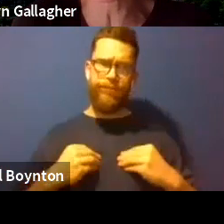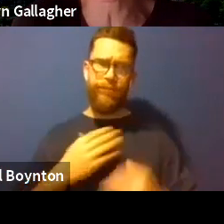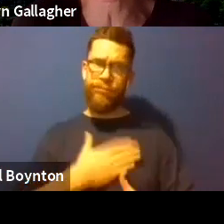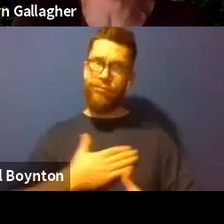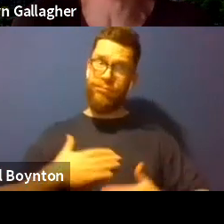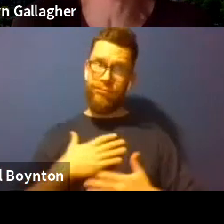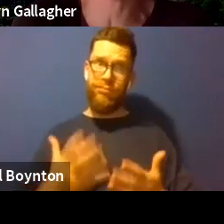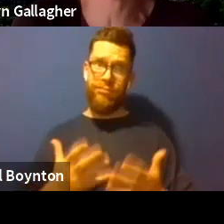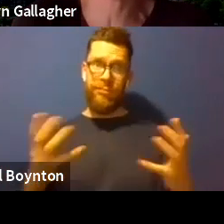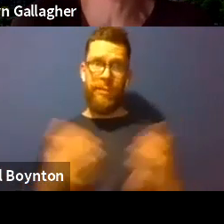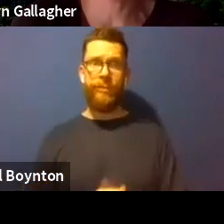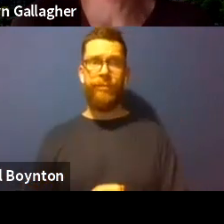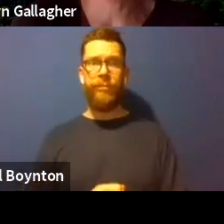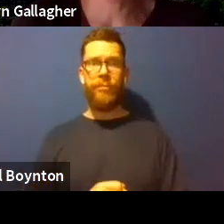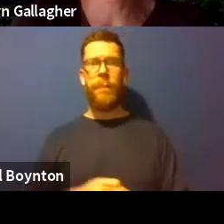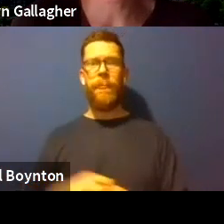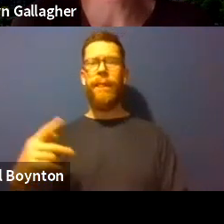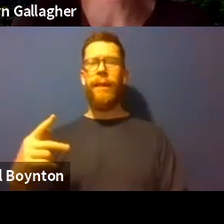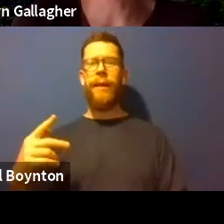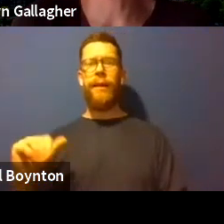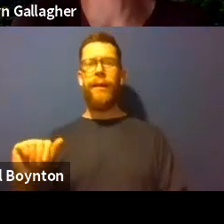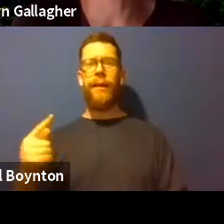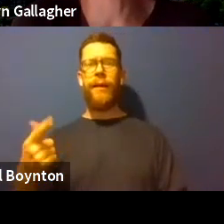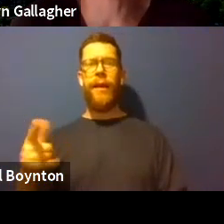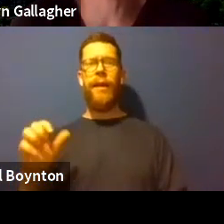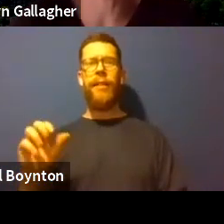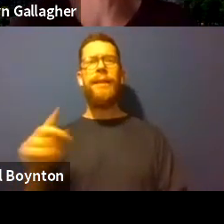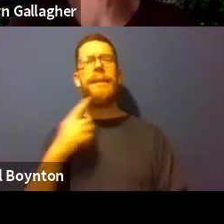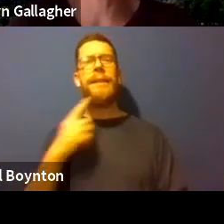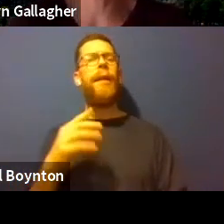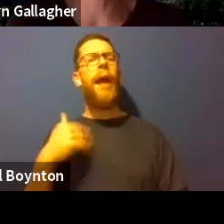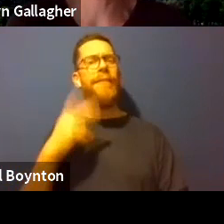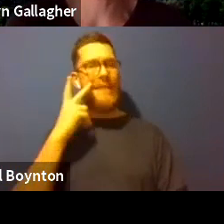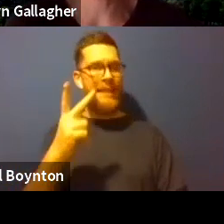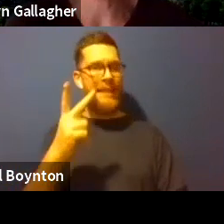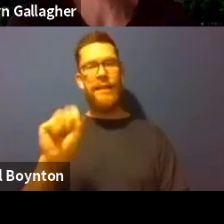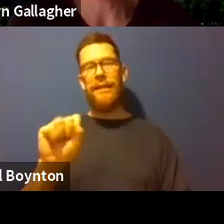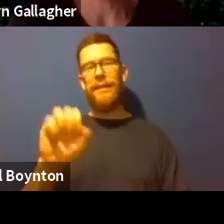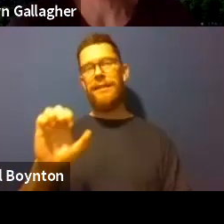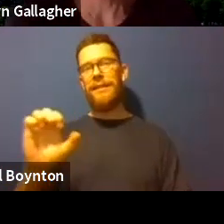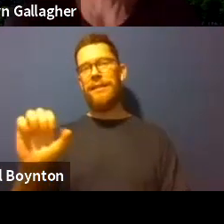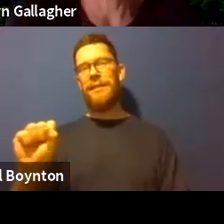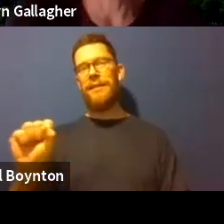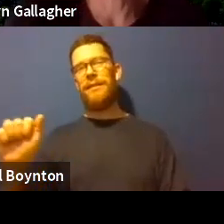Kathleen Stern: I just wanted to add I've had a chance to see see saw in action with my niece and nephew and I just think it's fabulous.